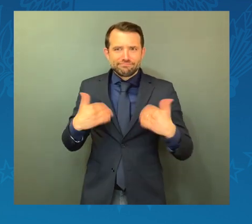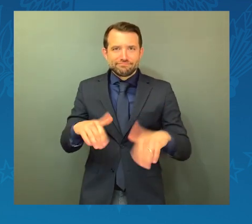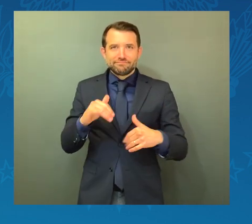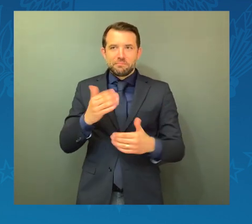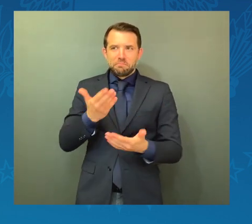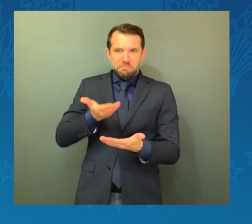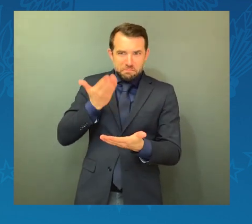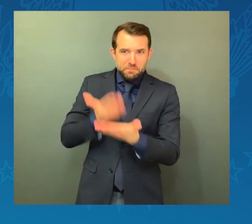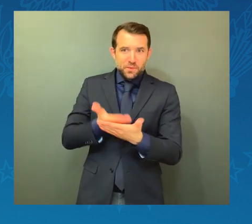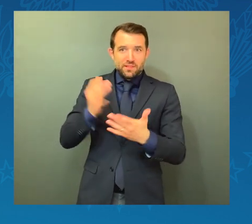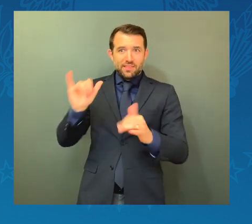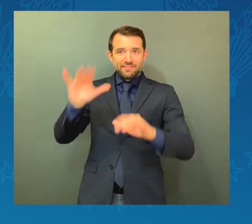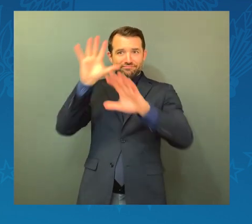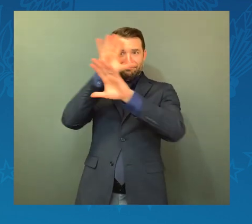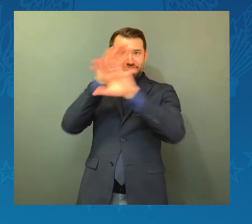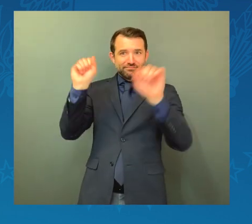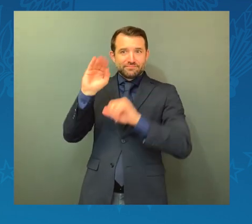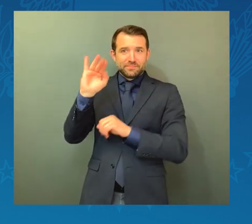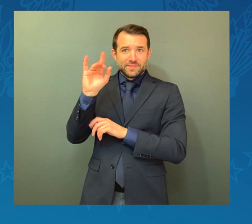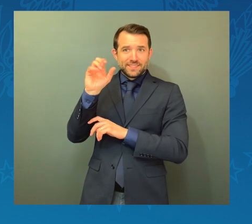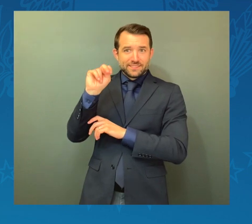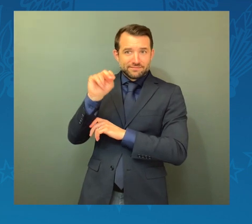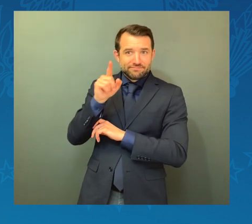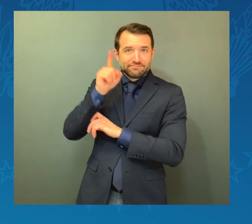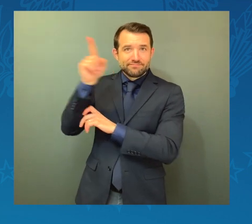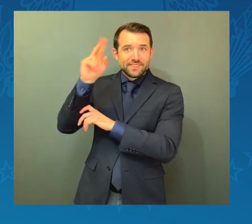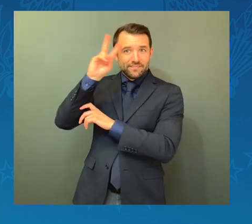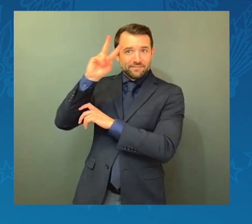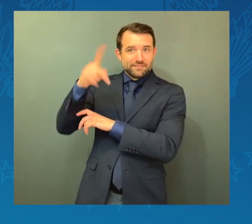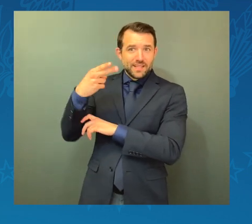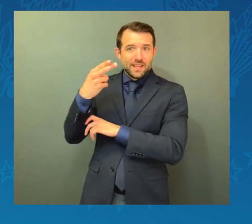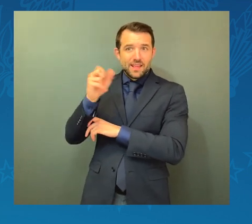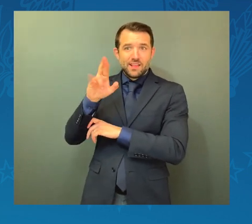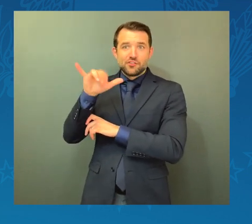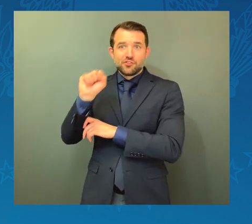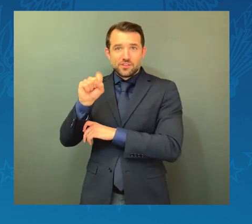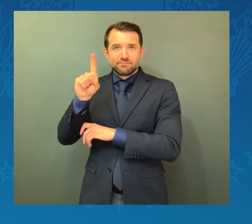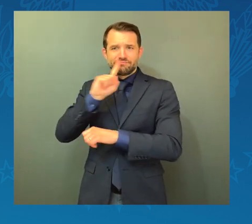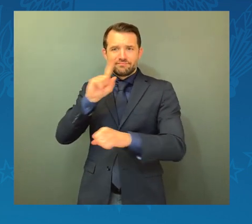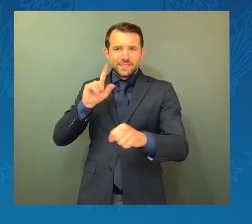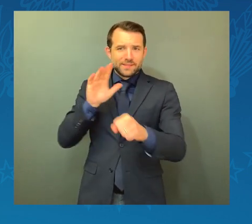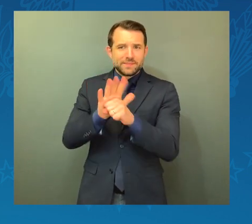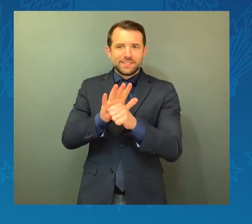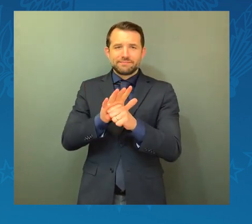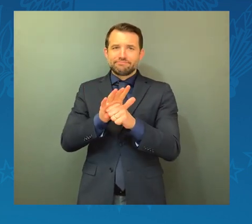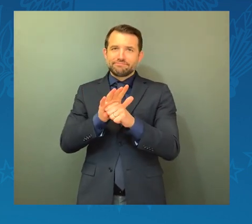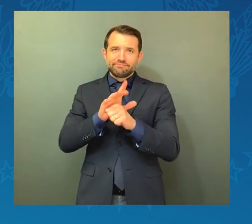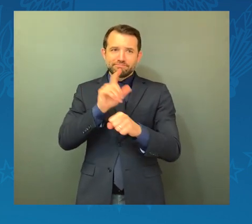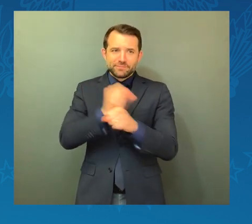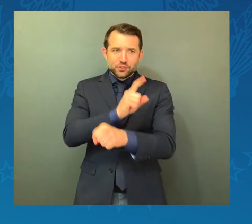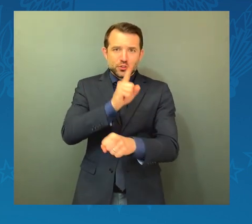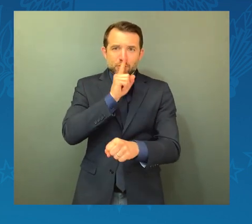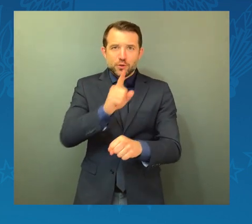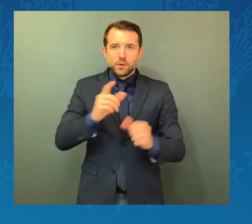is committed to ensuring small business owners don't entrepreneurs,